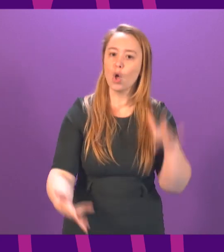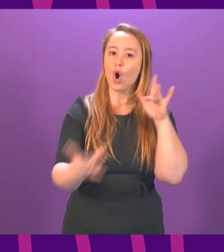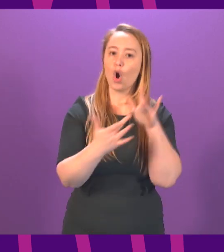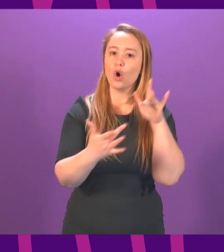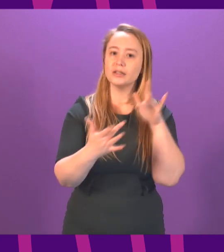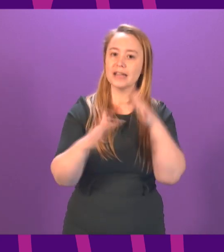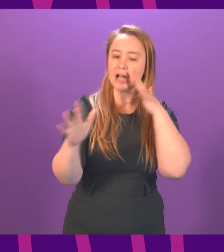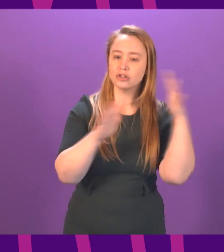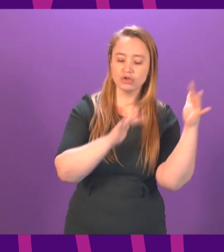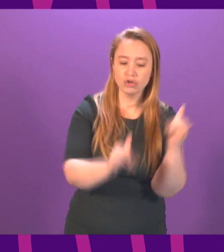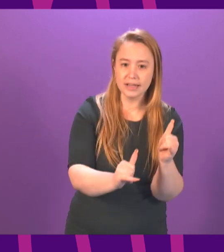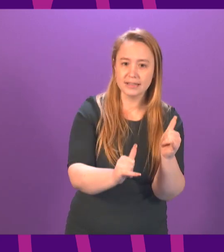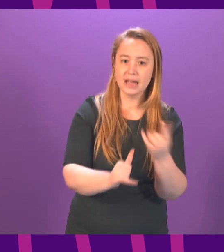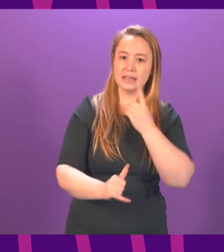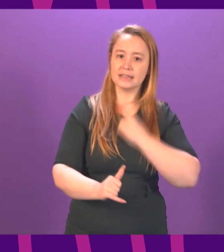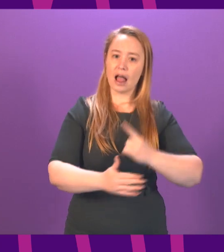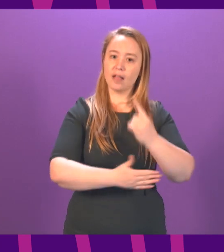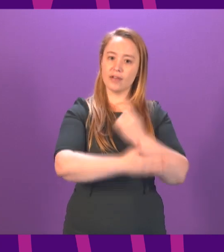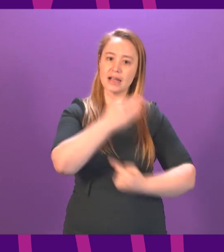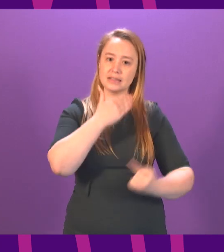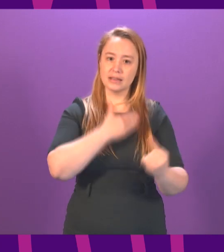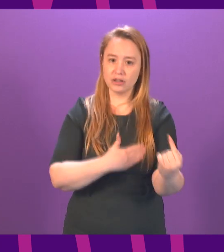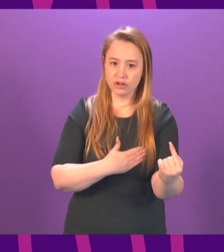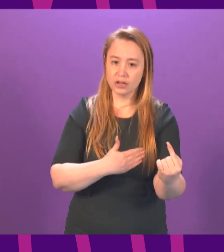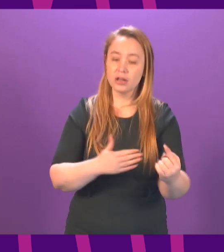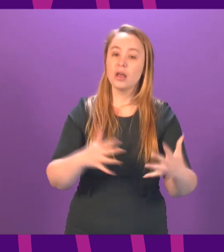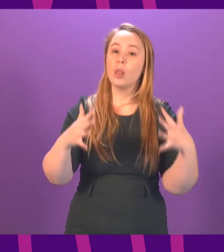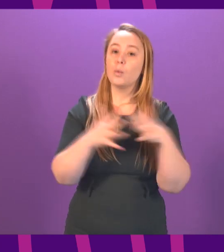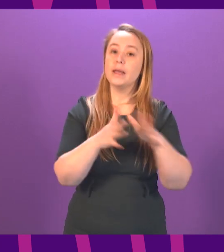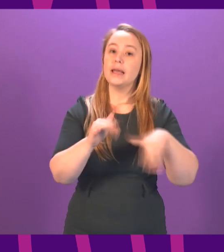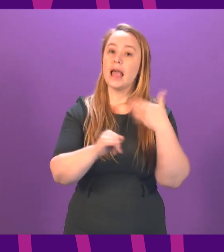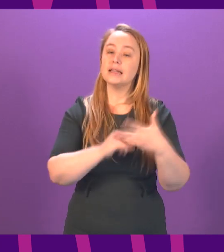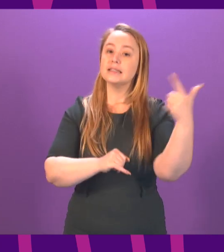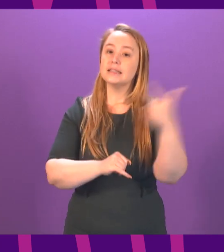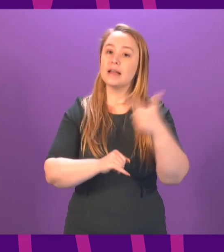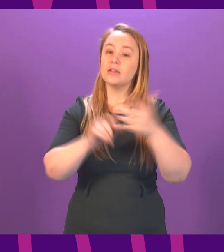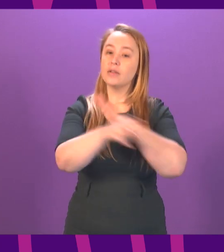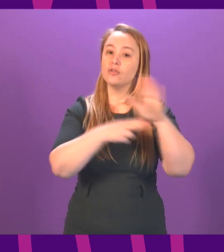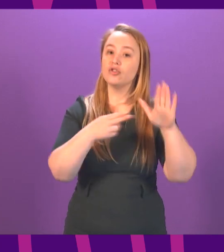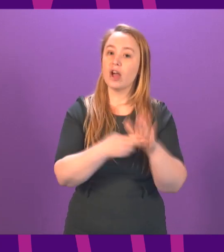self-isolation. In the week ending 17 January, the test and protect system failed to reach,